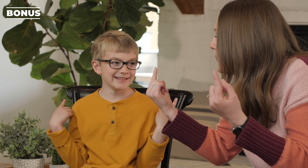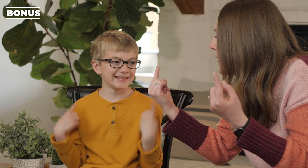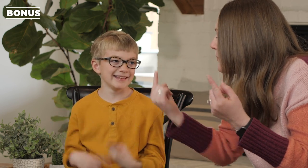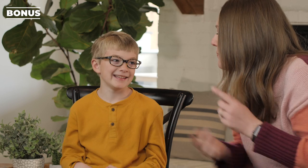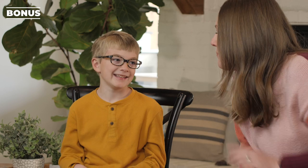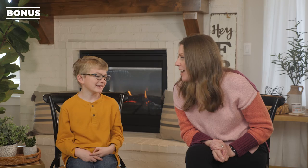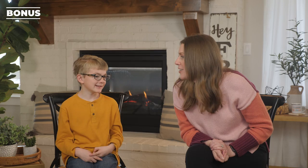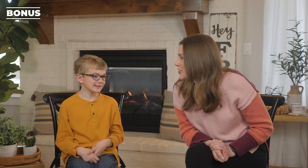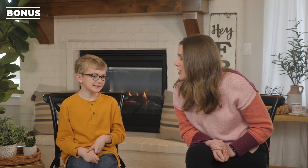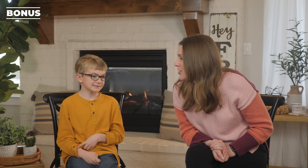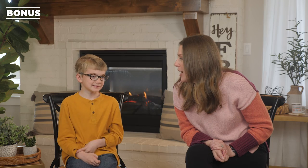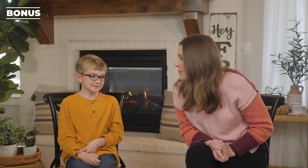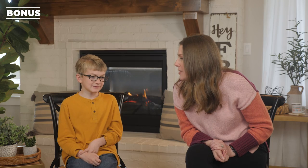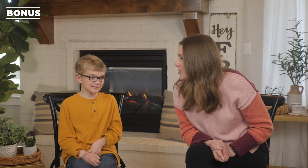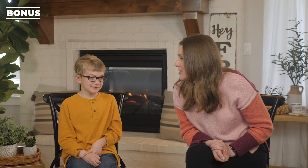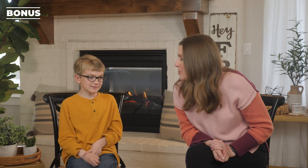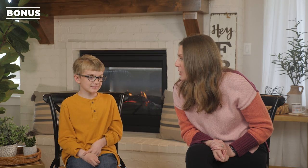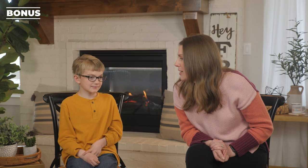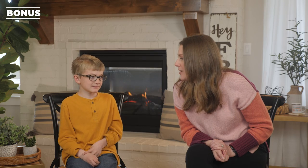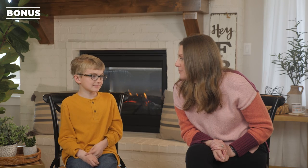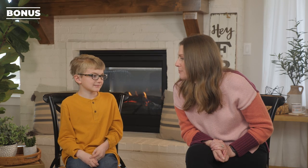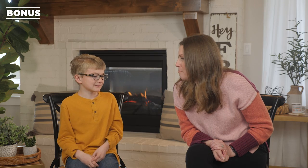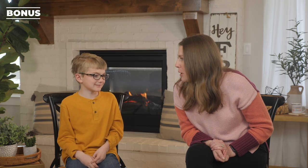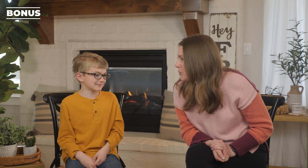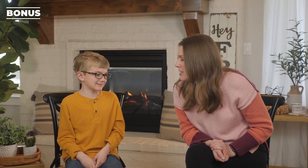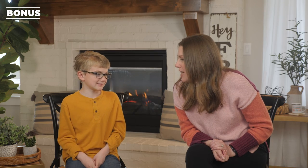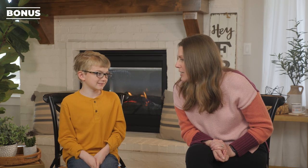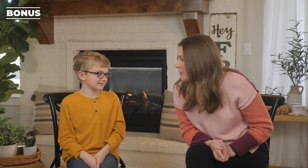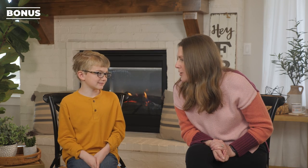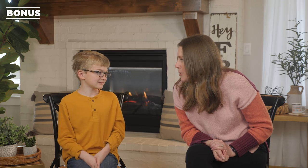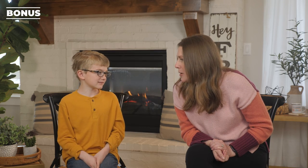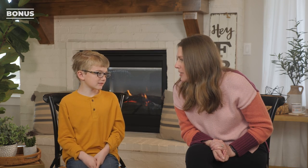Yep allergies are happening during spring huh? Bonus sign for everybody.